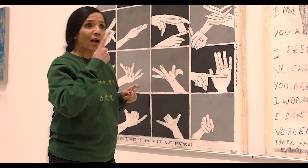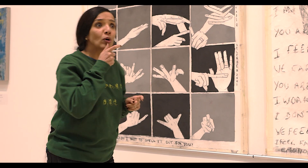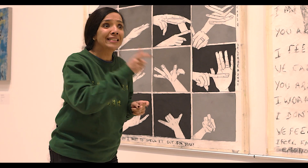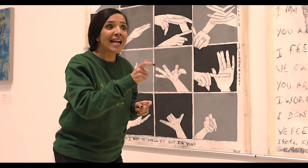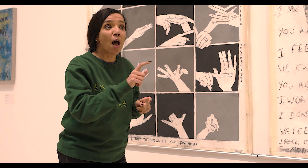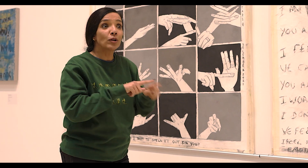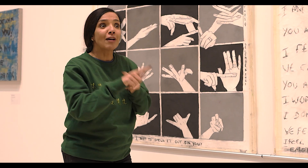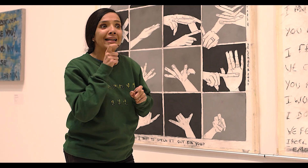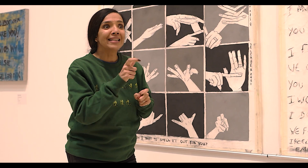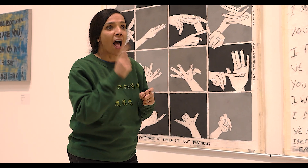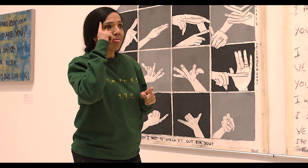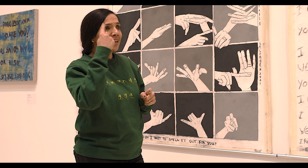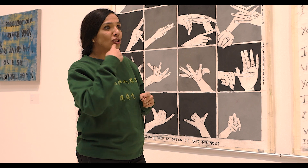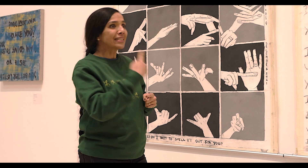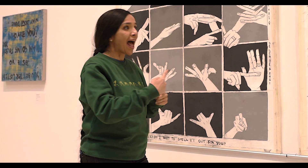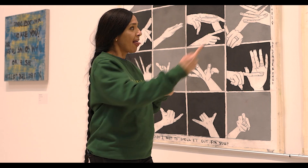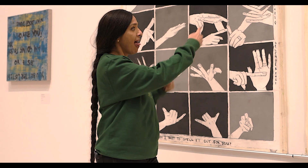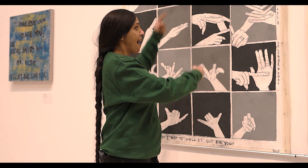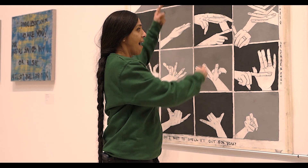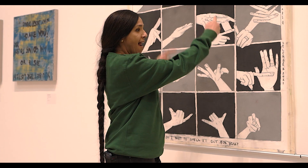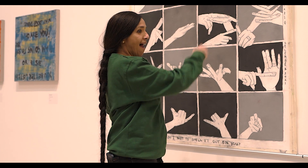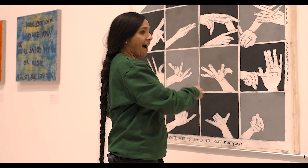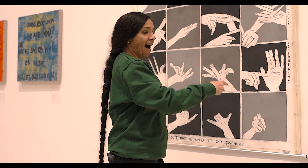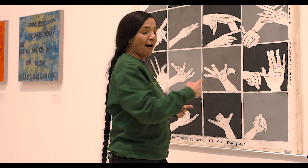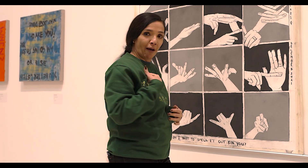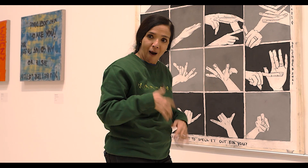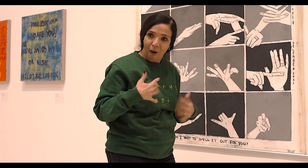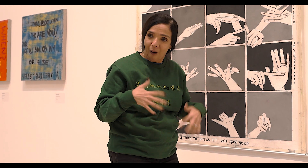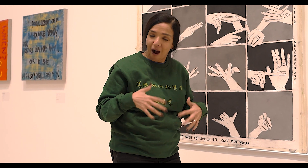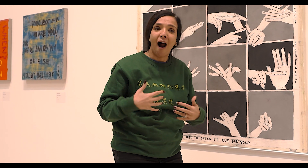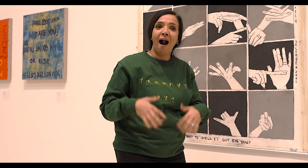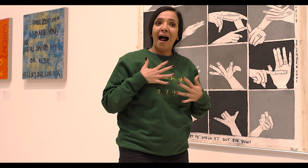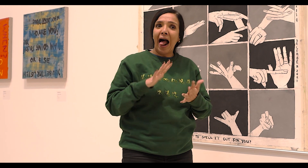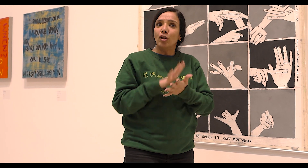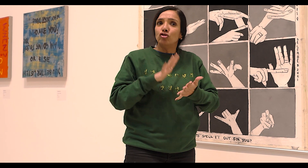to reach the Deaf audience, and I thought, "What are they trying to say on social media?